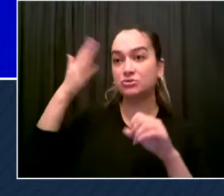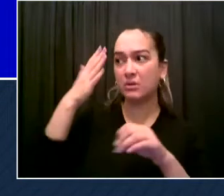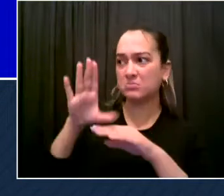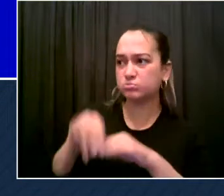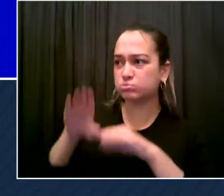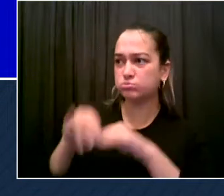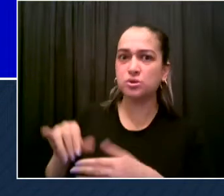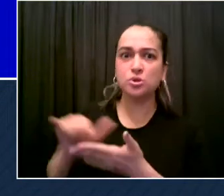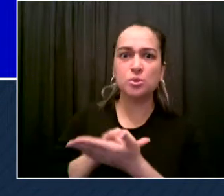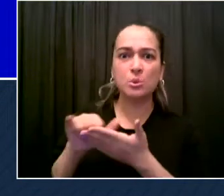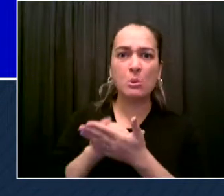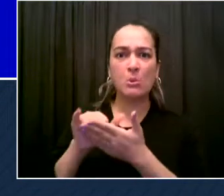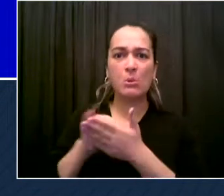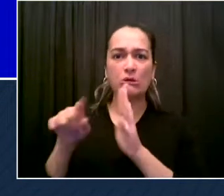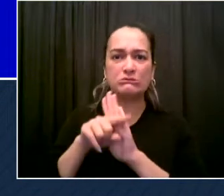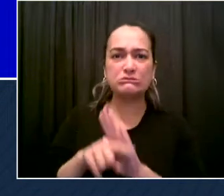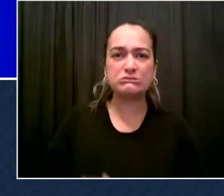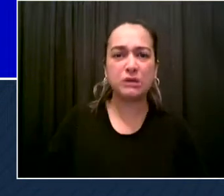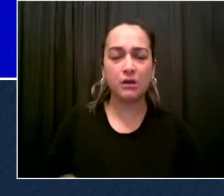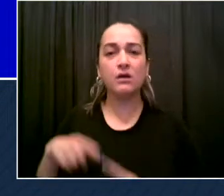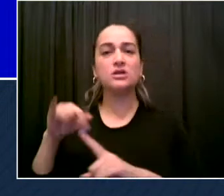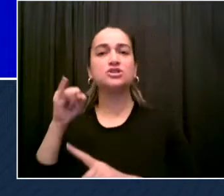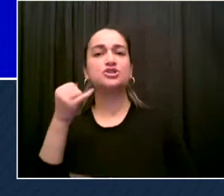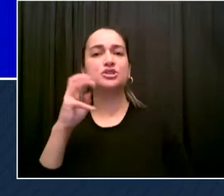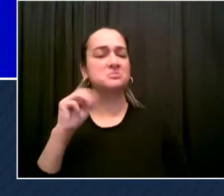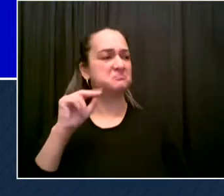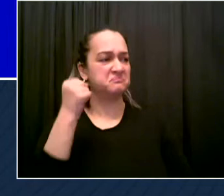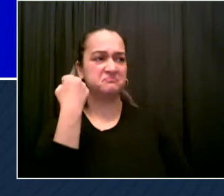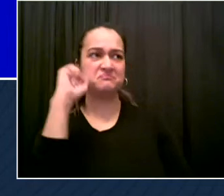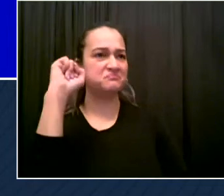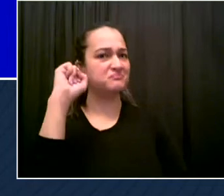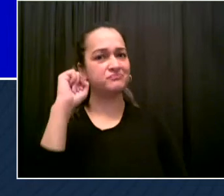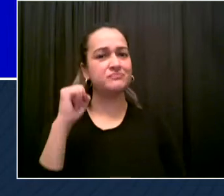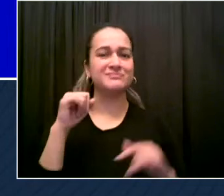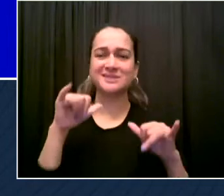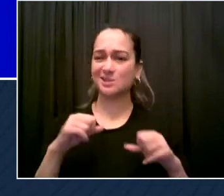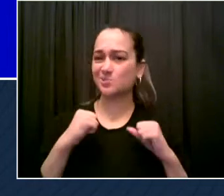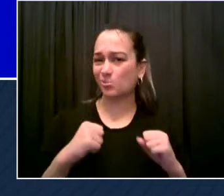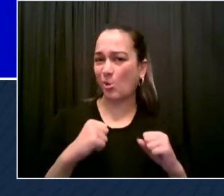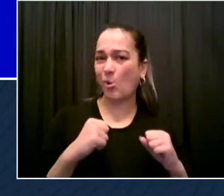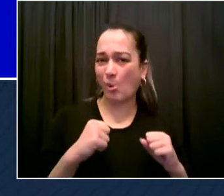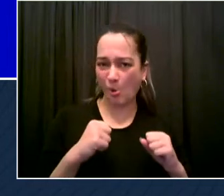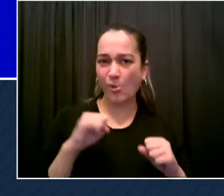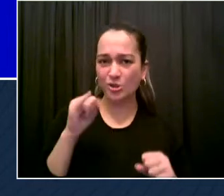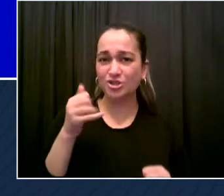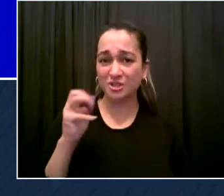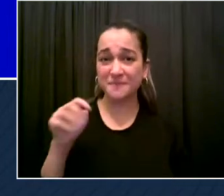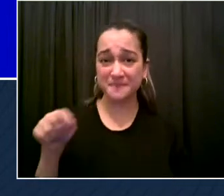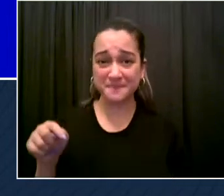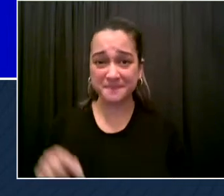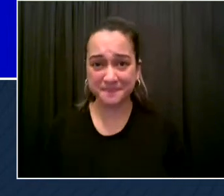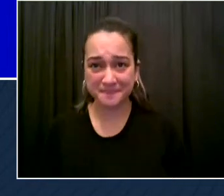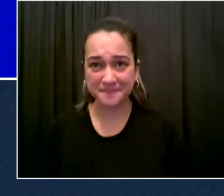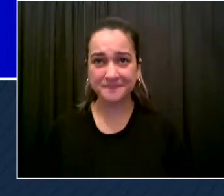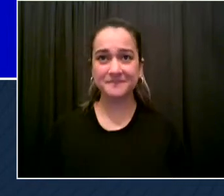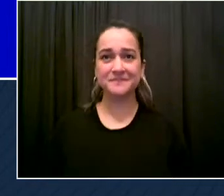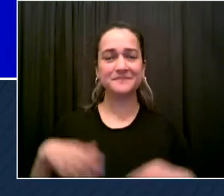AND NAMING CIESTI IKLE OURS ANARCHIST